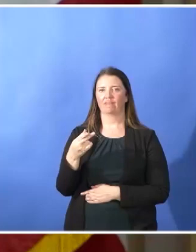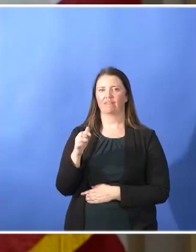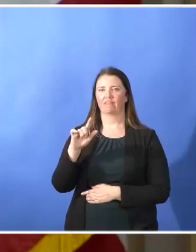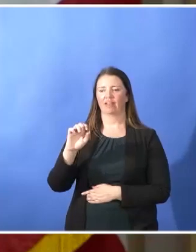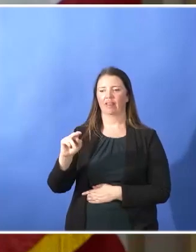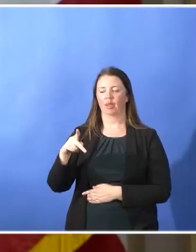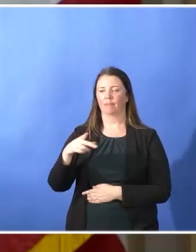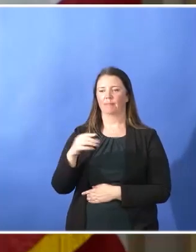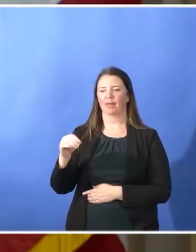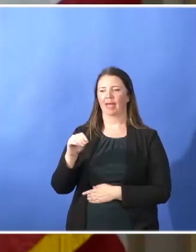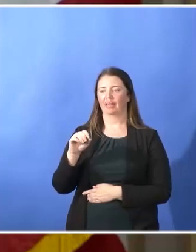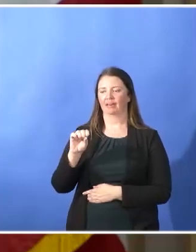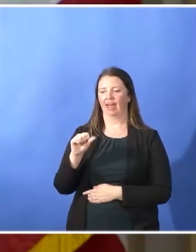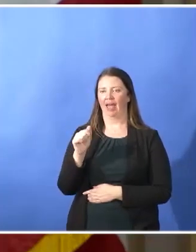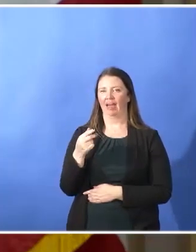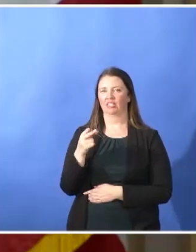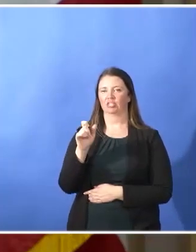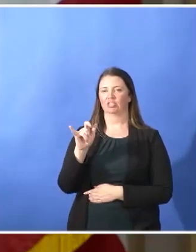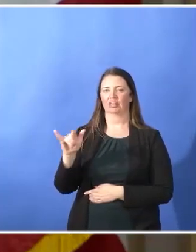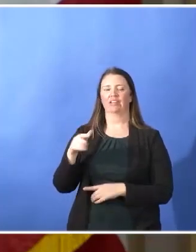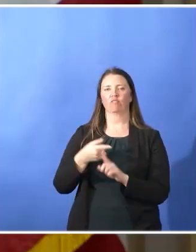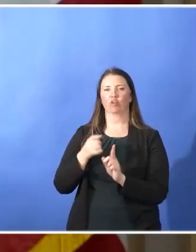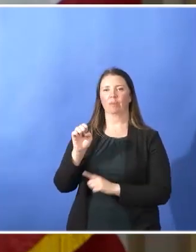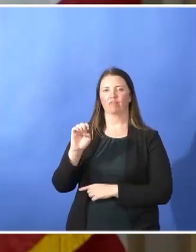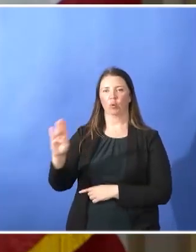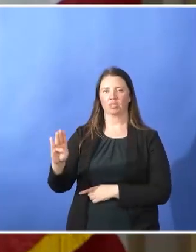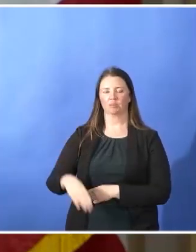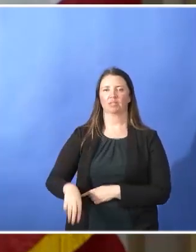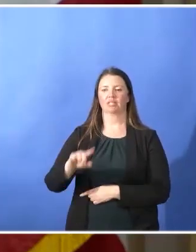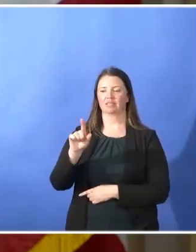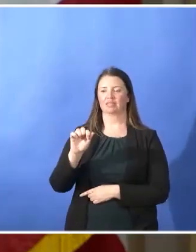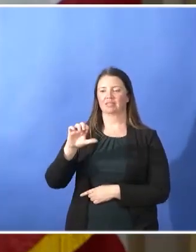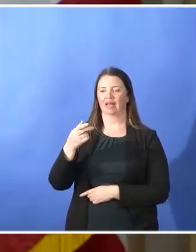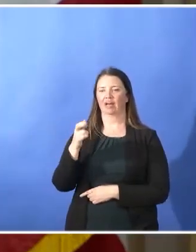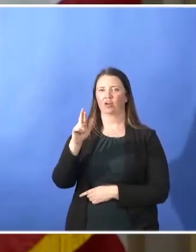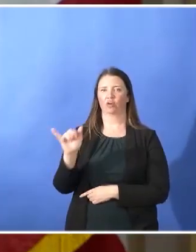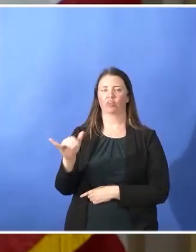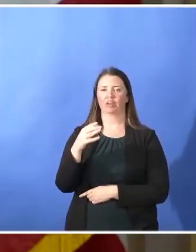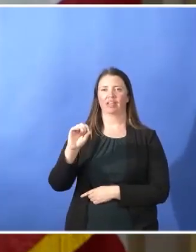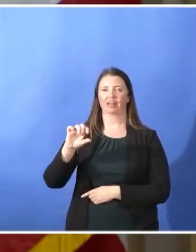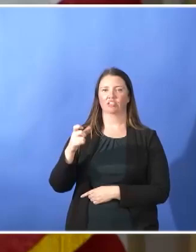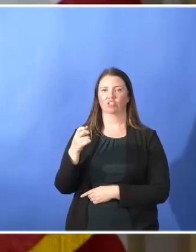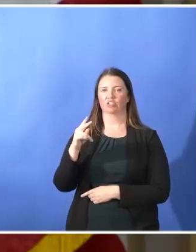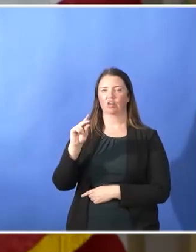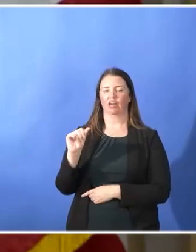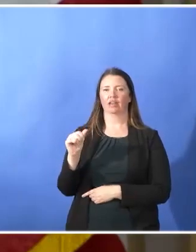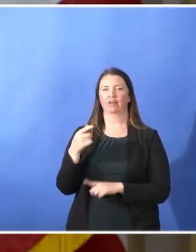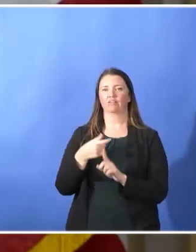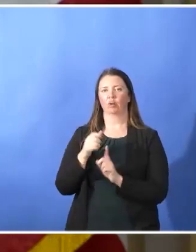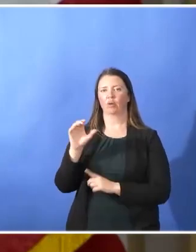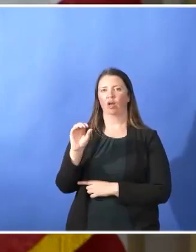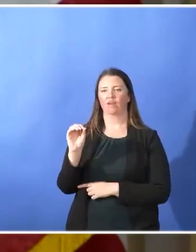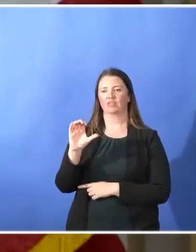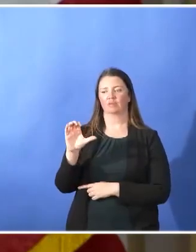COMPETITION BUREAU AND SHAWNA WILKERSON FROM THE OFFICE OF COMMUNICATIONS BUSINESS OPPORTUNITIES. WE WILL PROCEED TO A VOTE ON THE ITEM? COMMISSIONER CARR?